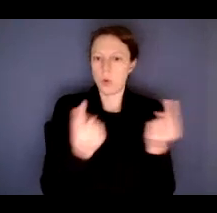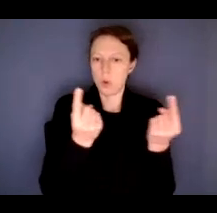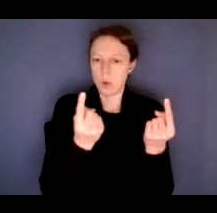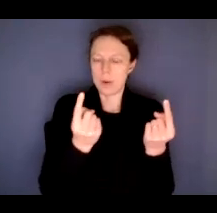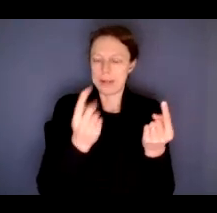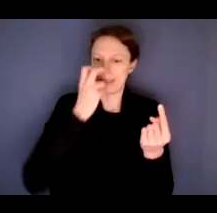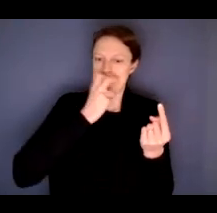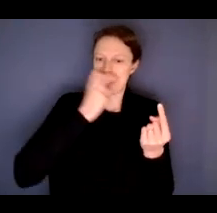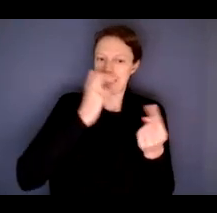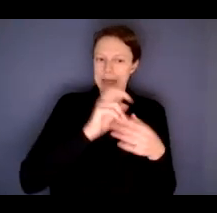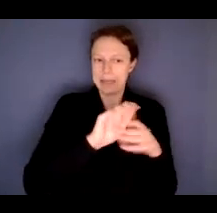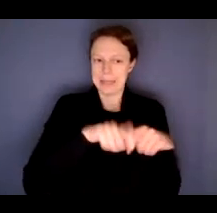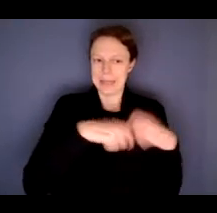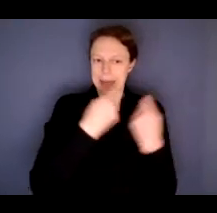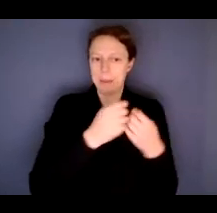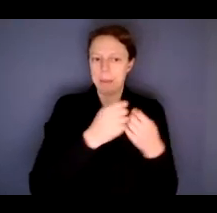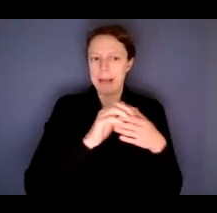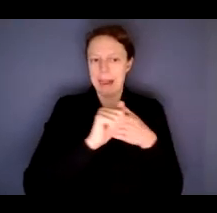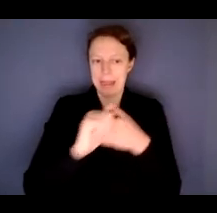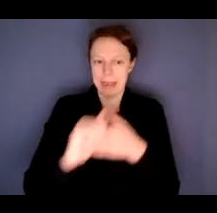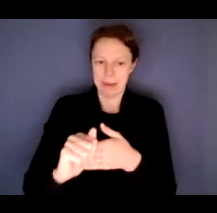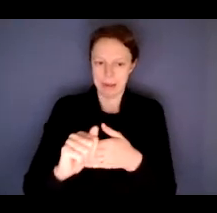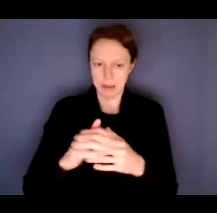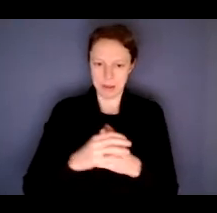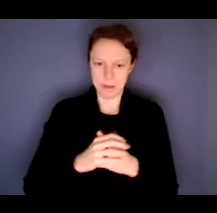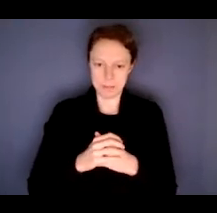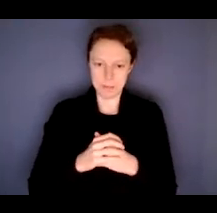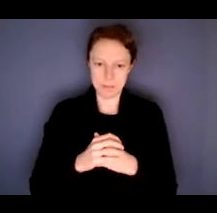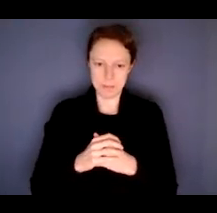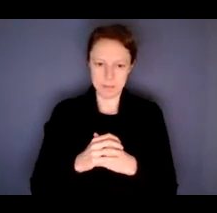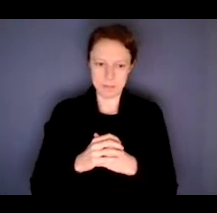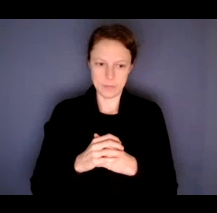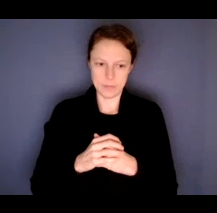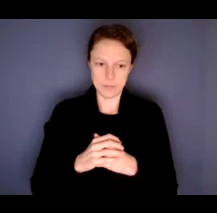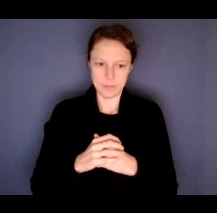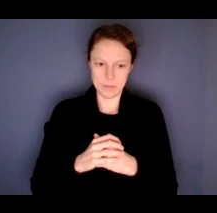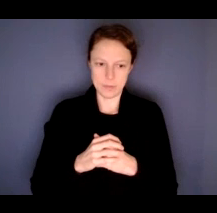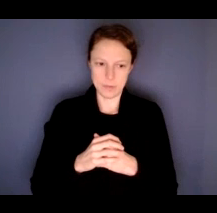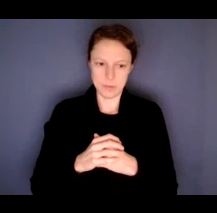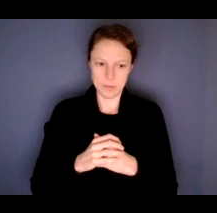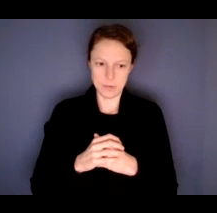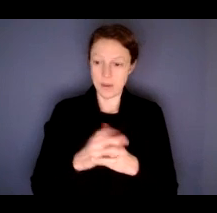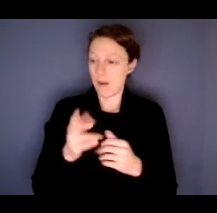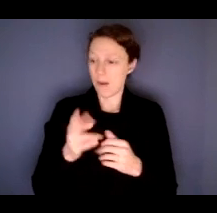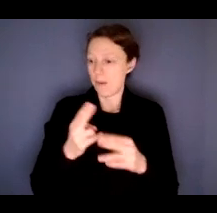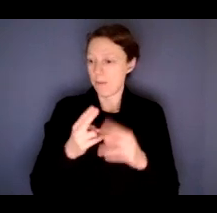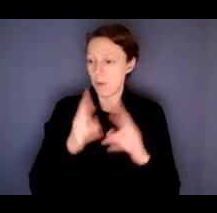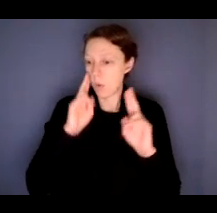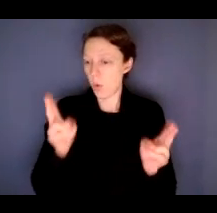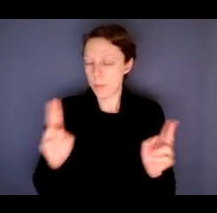And in normal cases it's not unusual for certain families or children to go through